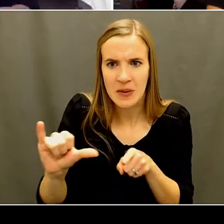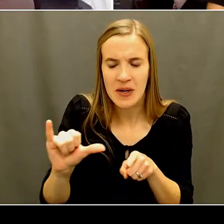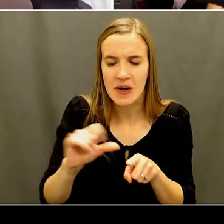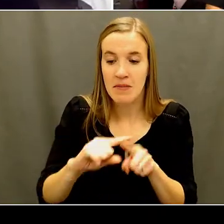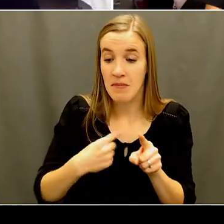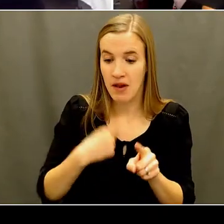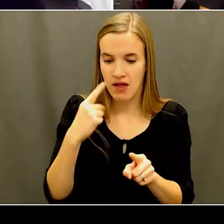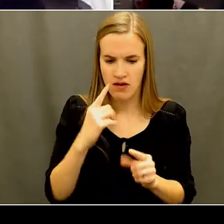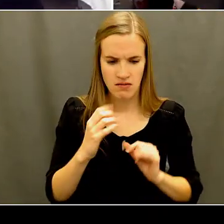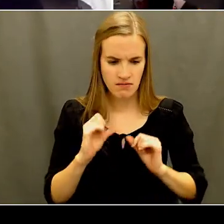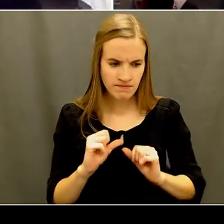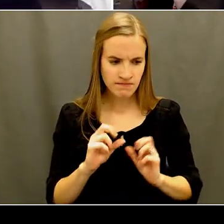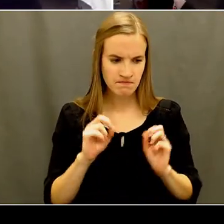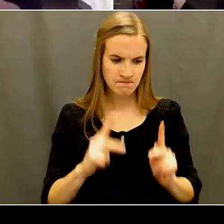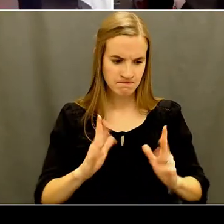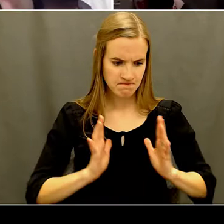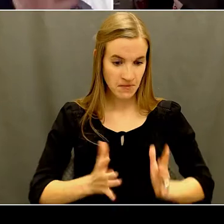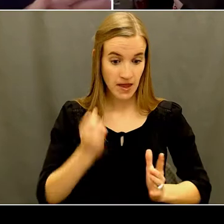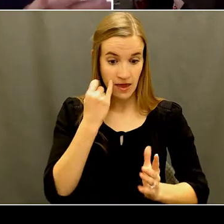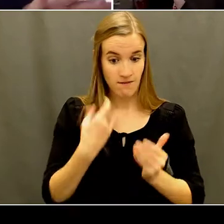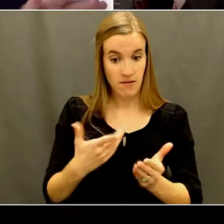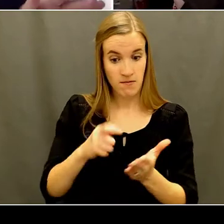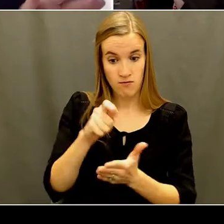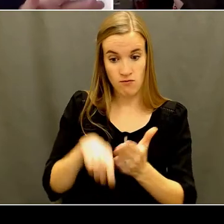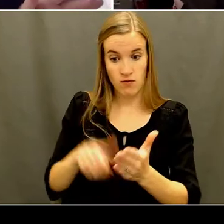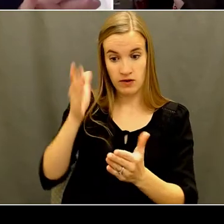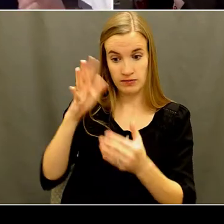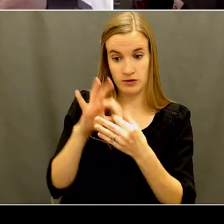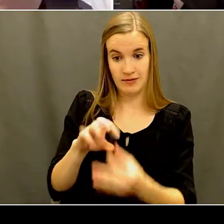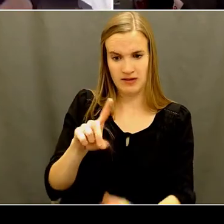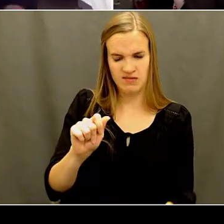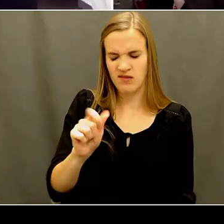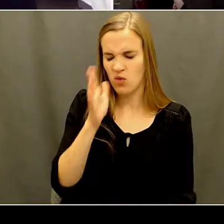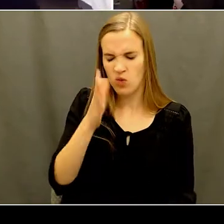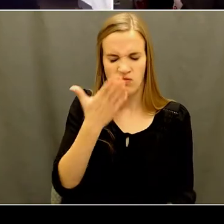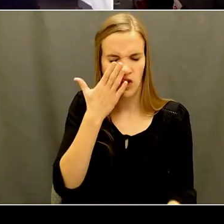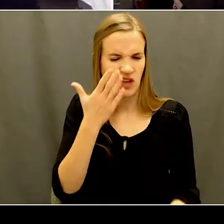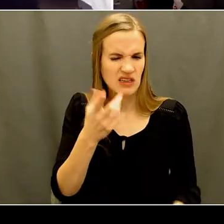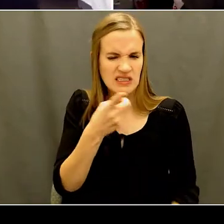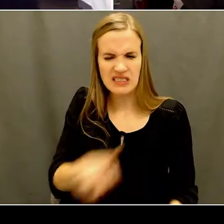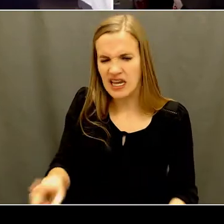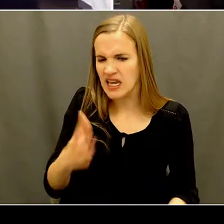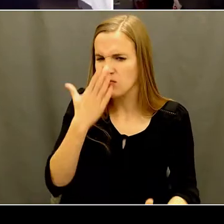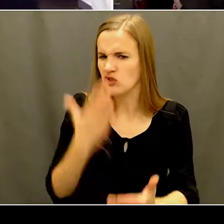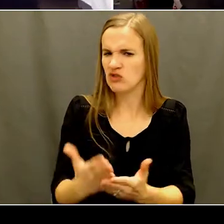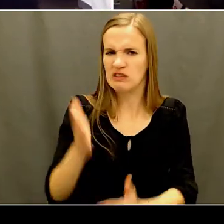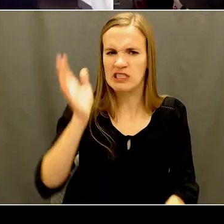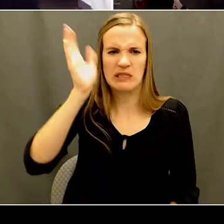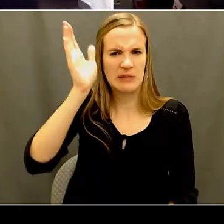exactly what they were looking for. It's not a speech I would give today. And it